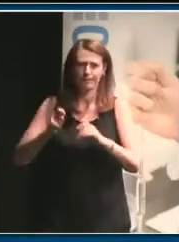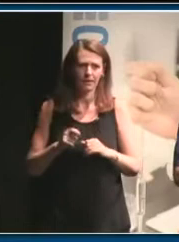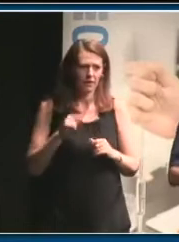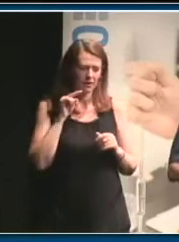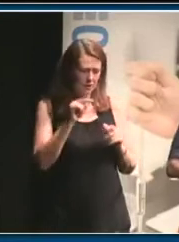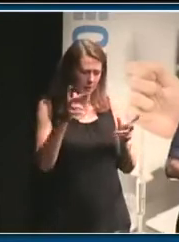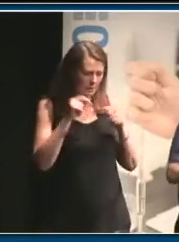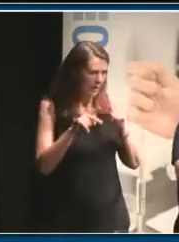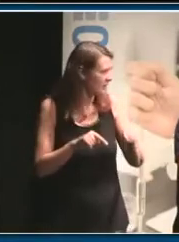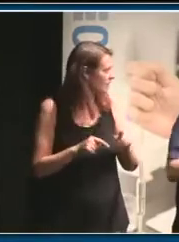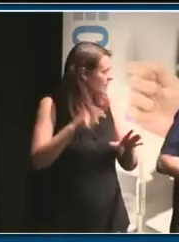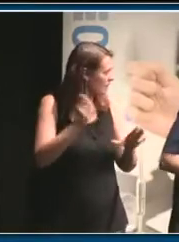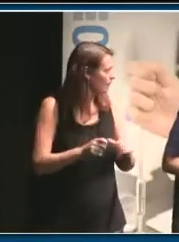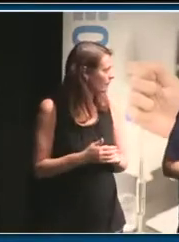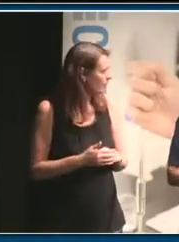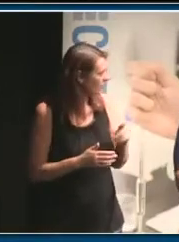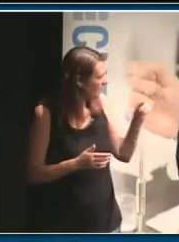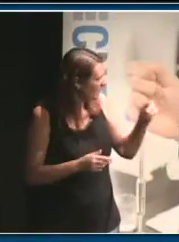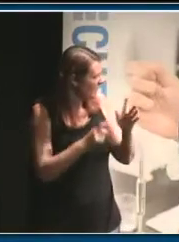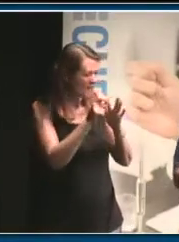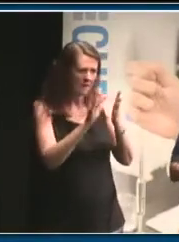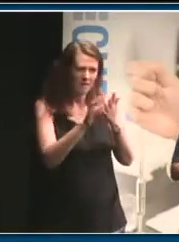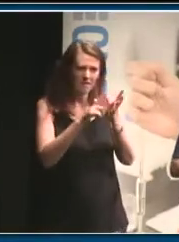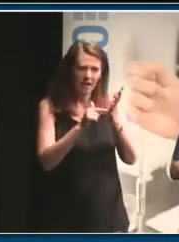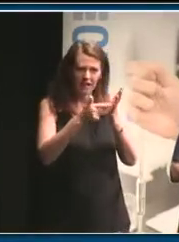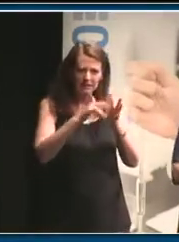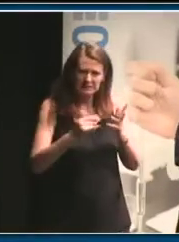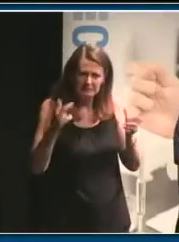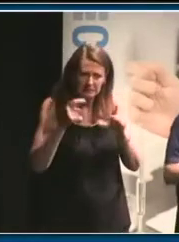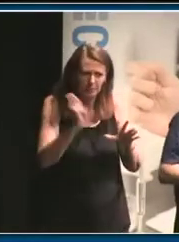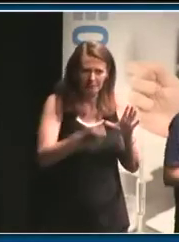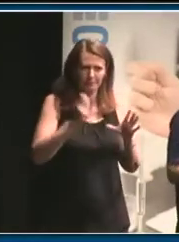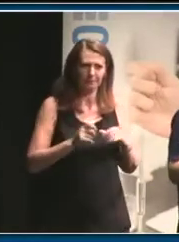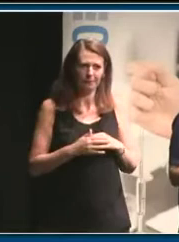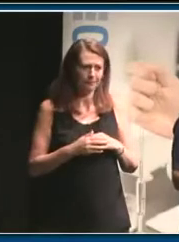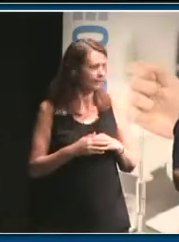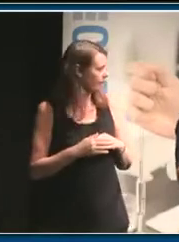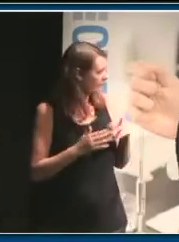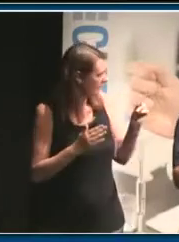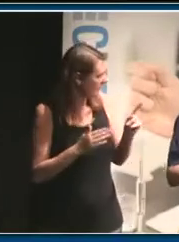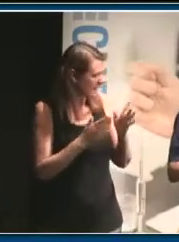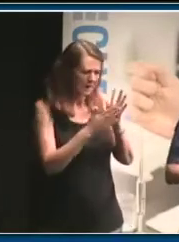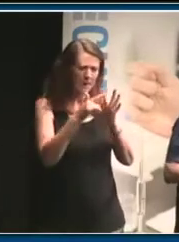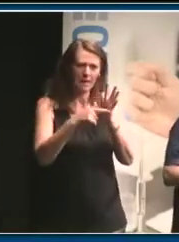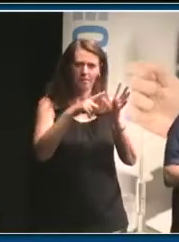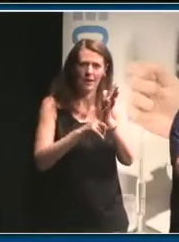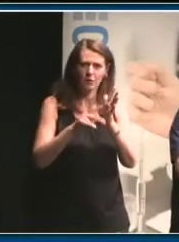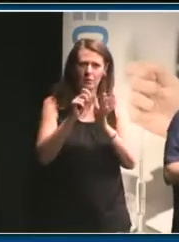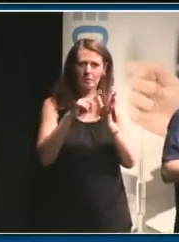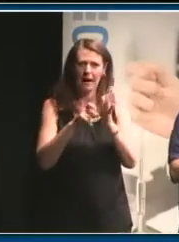Whack! We hear about phthalates. Whack! We hear about nanoparticles. Whack! We hear about ocean